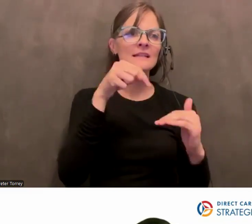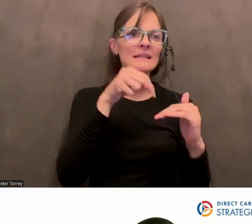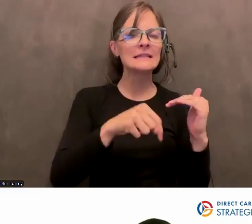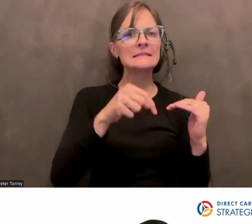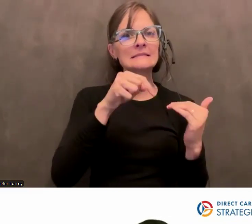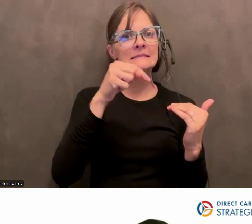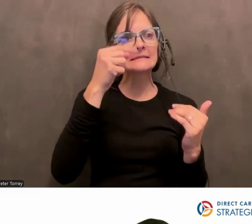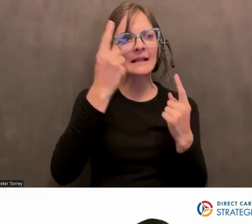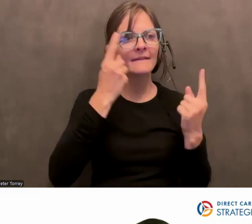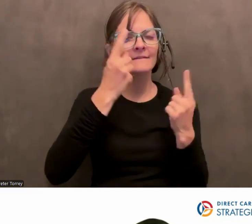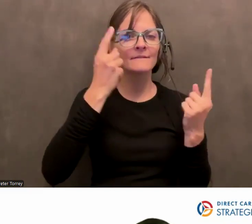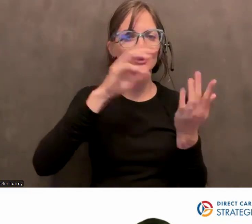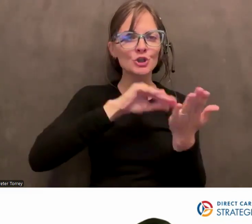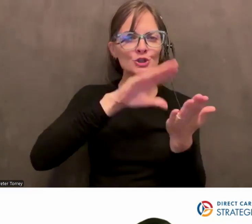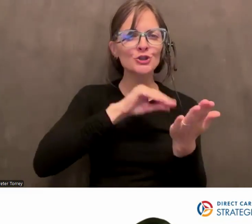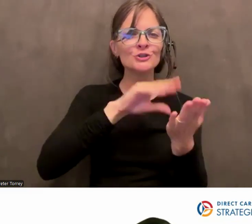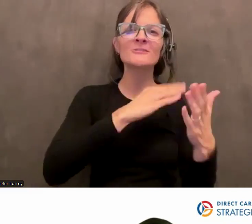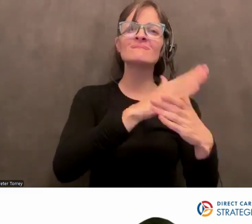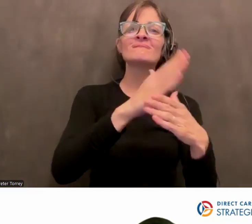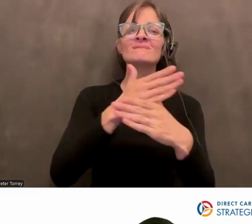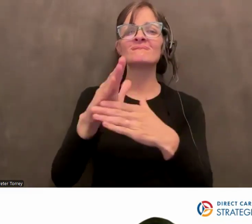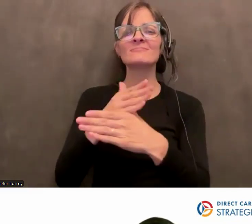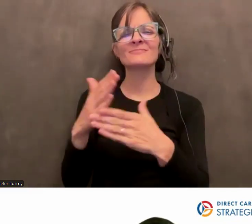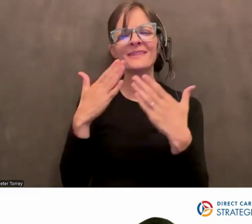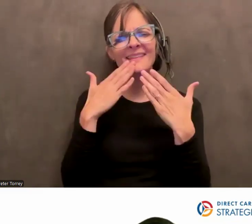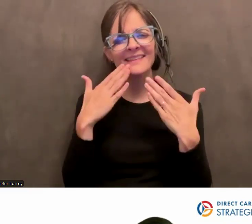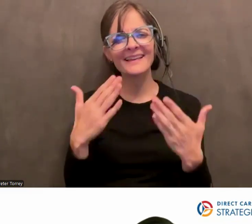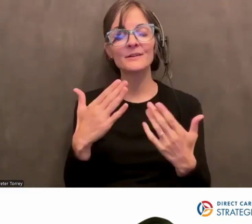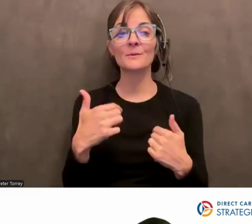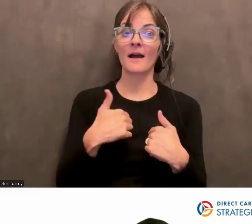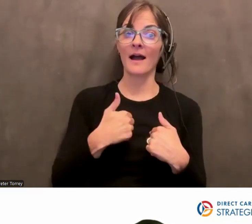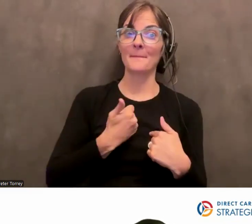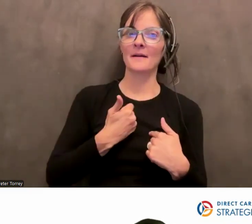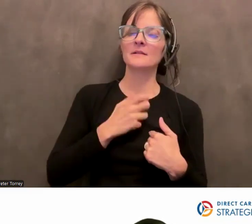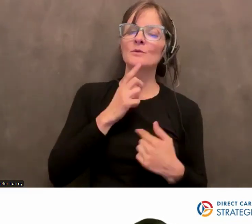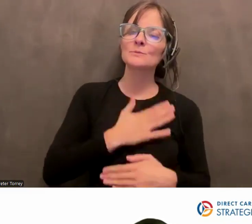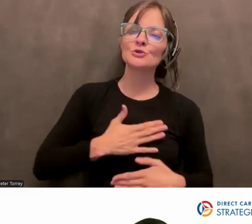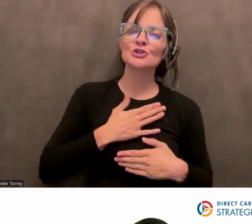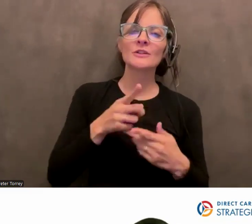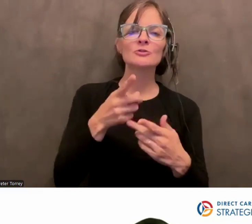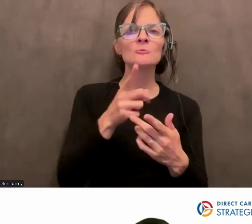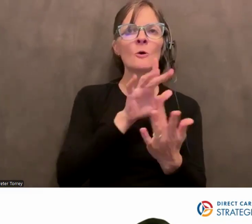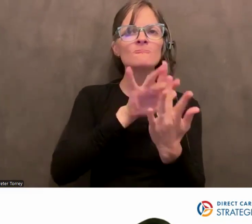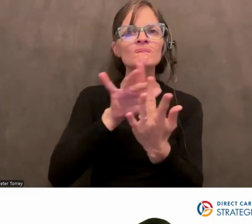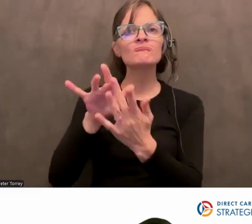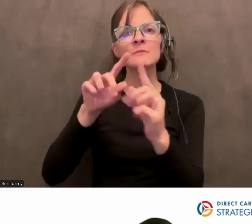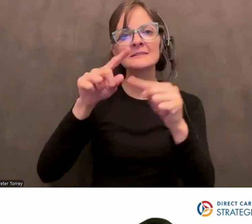So I especially appreciated your efforts to reach diverse communities and age groups and engage the voice of those with lived experience